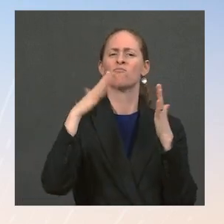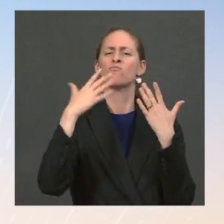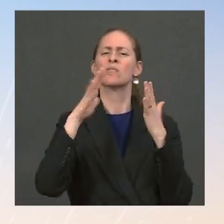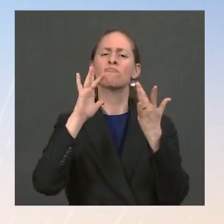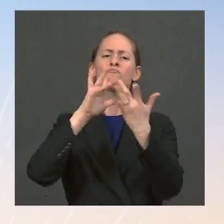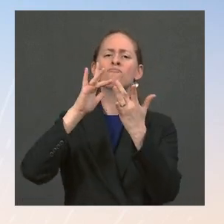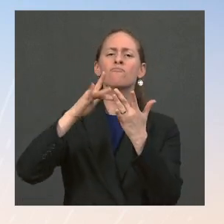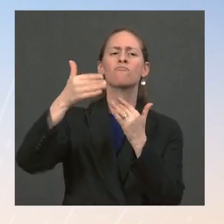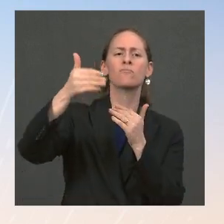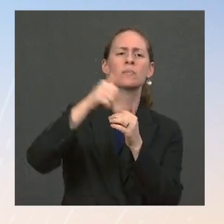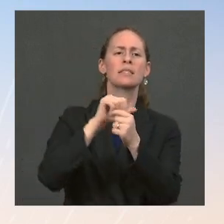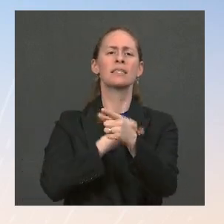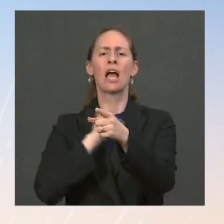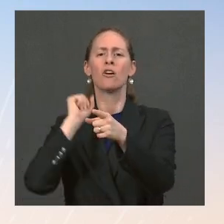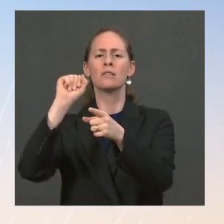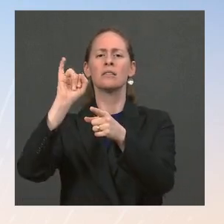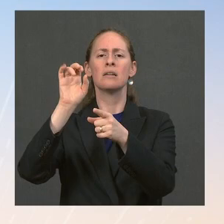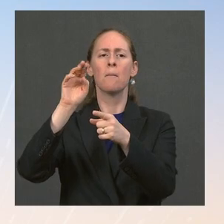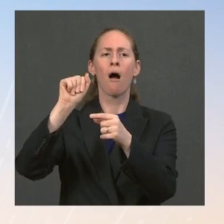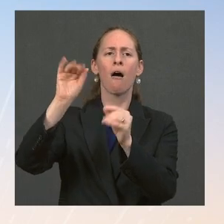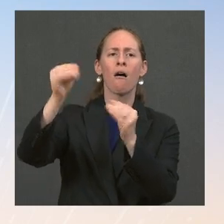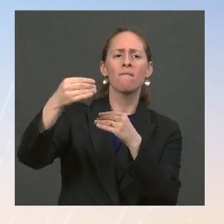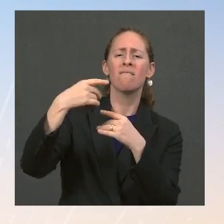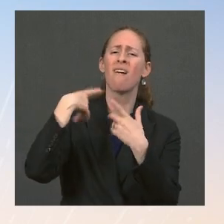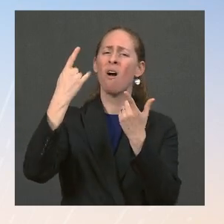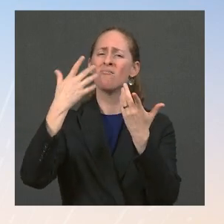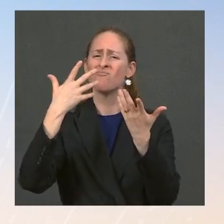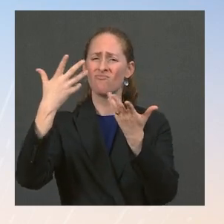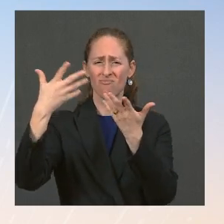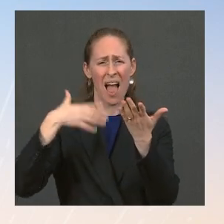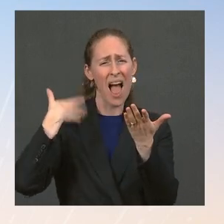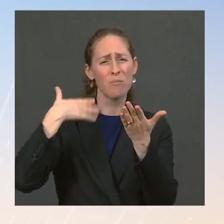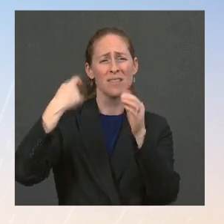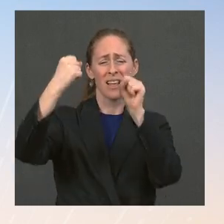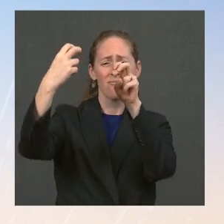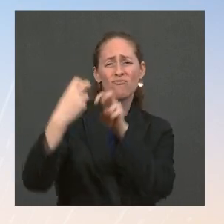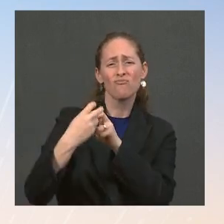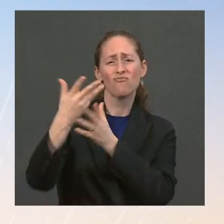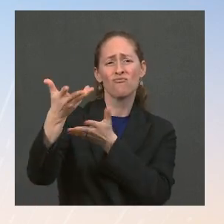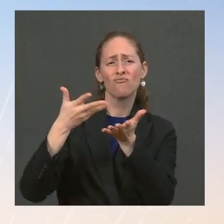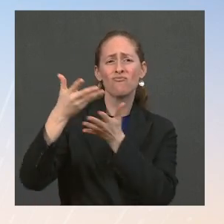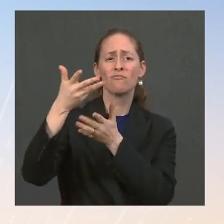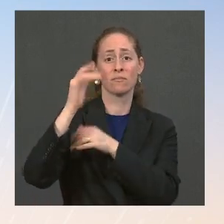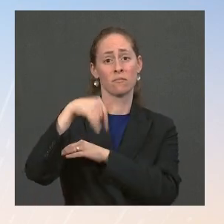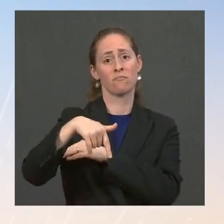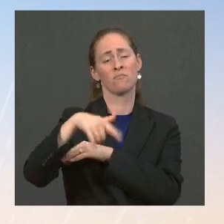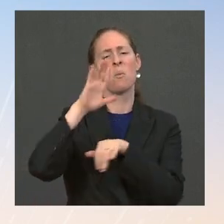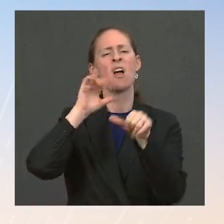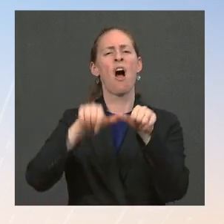communicate, negotiate, discuss in good faith, and we'll work to continue to make progress. The Press: So, maybe if I rephrase it as